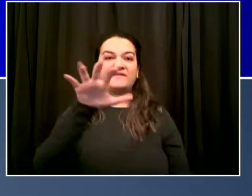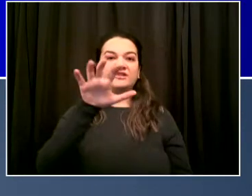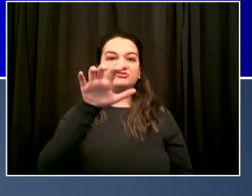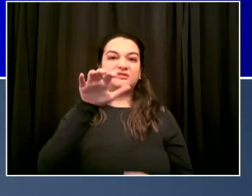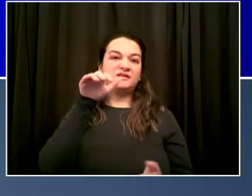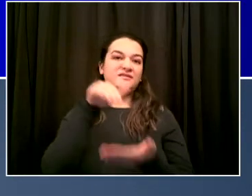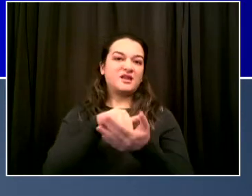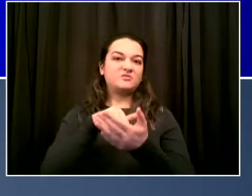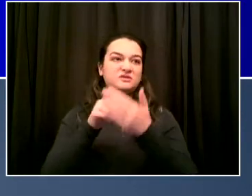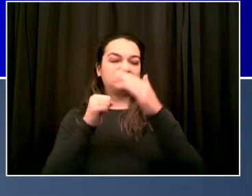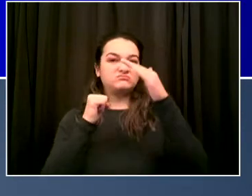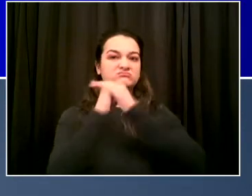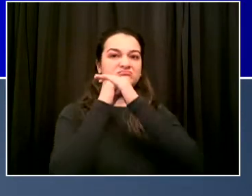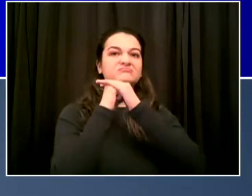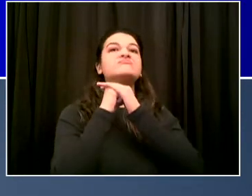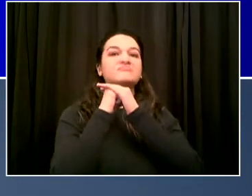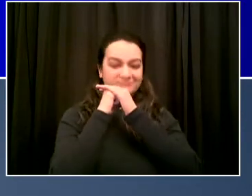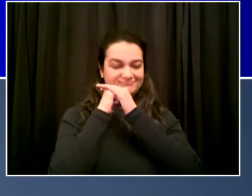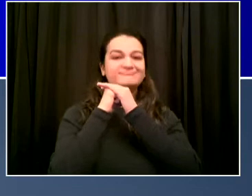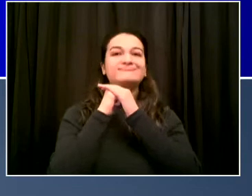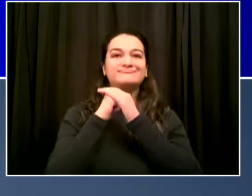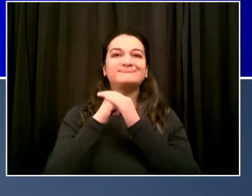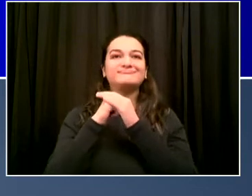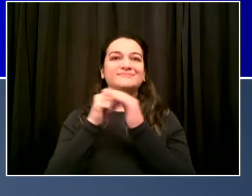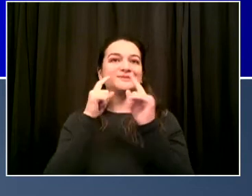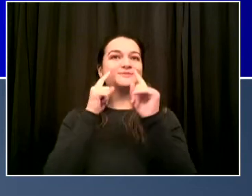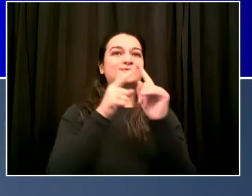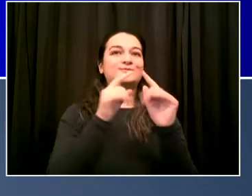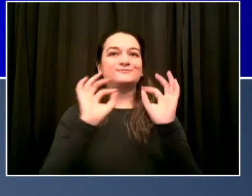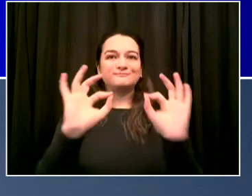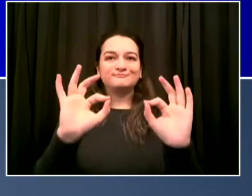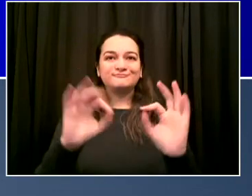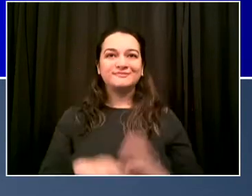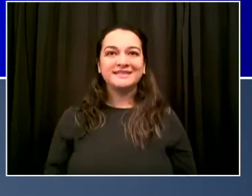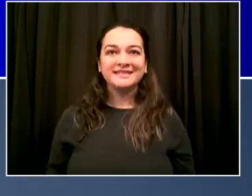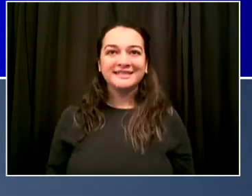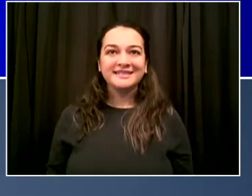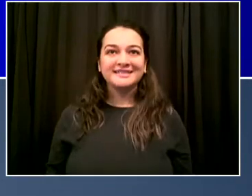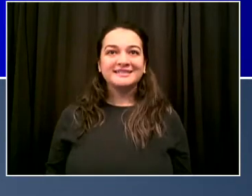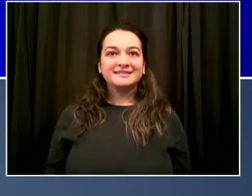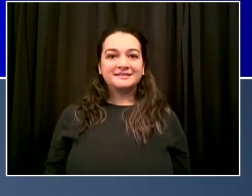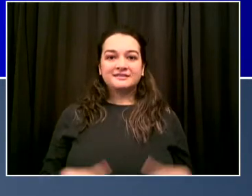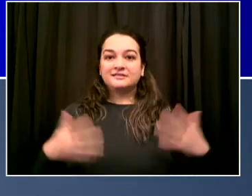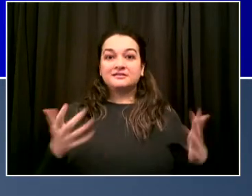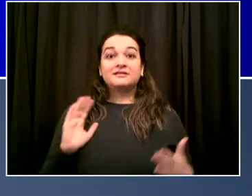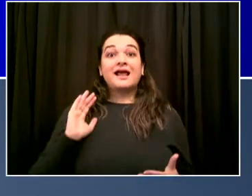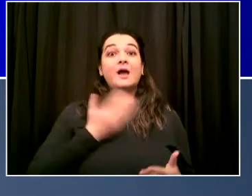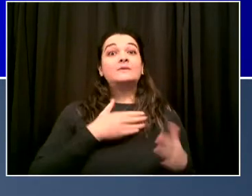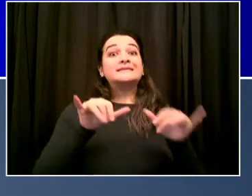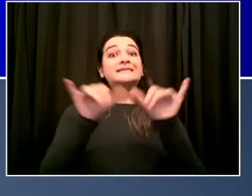LATER TODAY INTO TOMORROW WERE GOING TO GET A HALF MILLION DOSES HAVING EBEN N IVGEN SINCE THE BEGINNING. THE GOOD NEWS IS, WE HAVE THE ABILITY TO DO